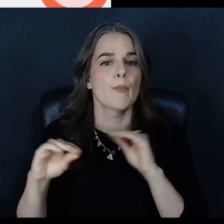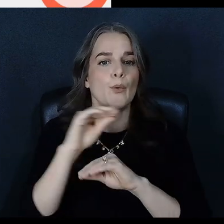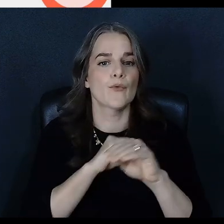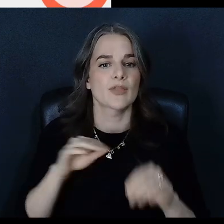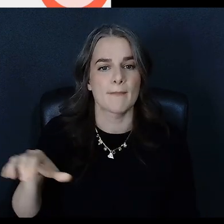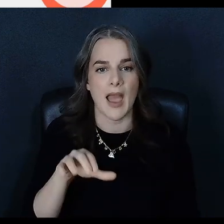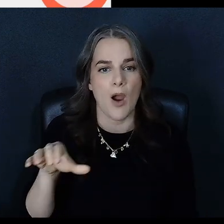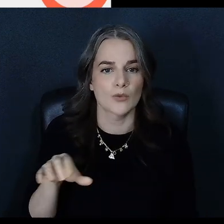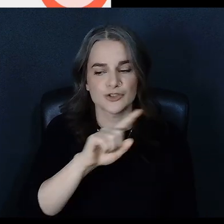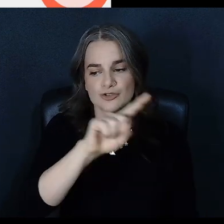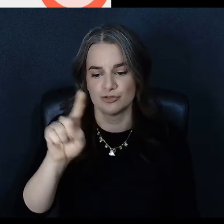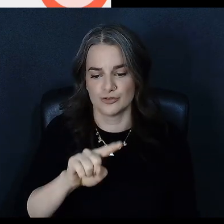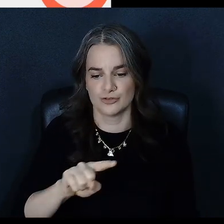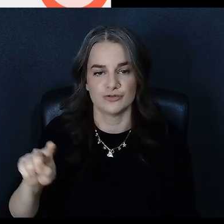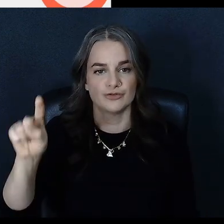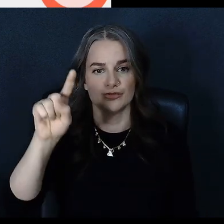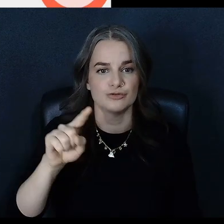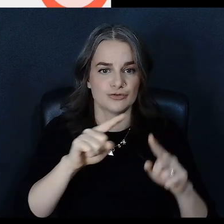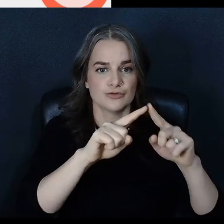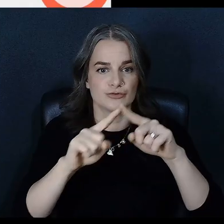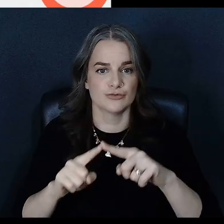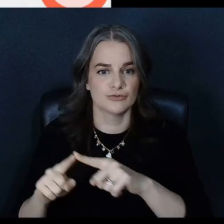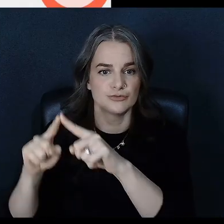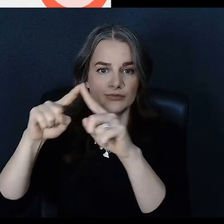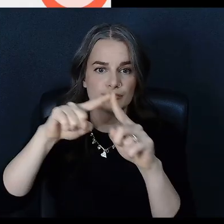Perhaps I blink and it clicks on the screen somewhere.